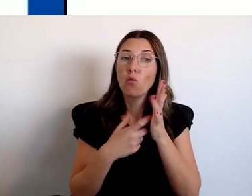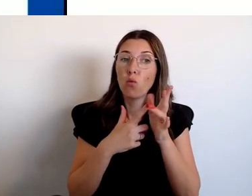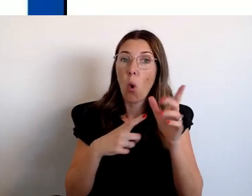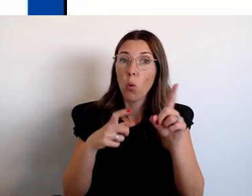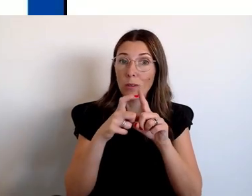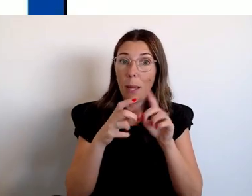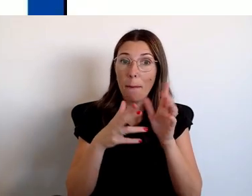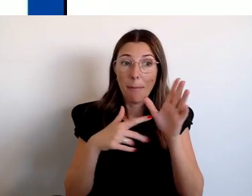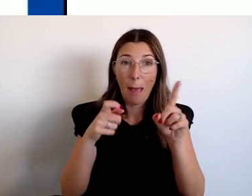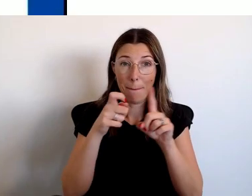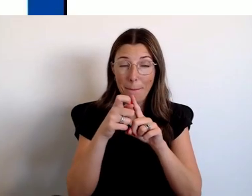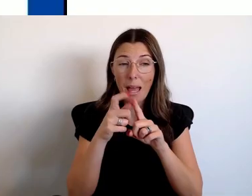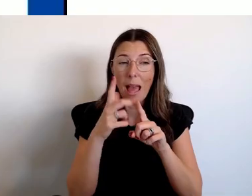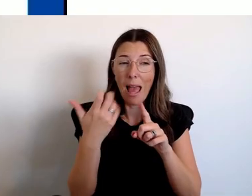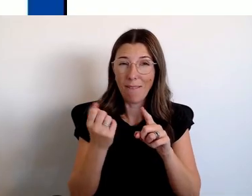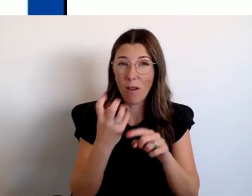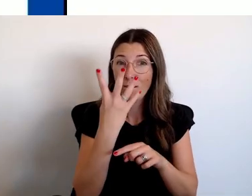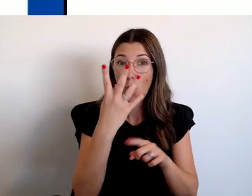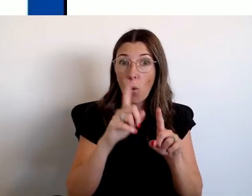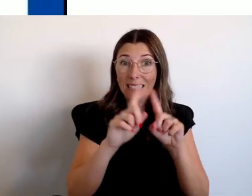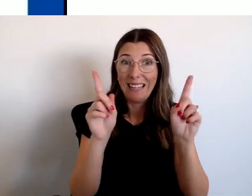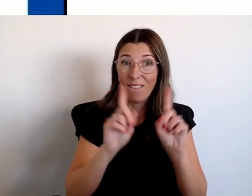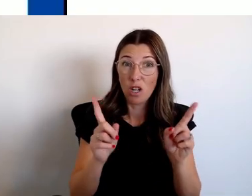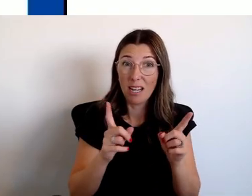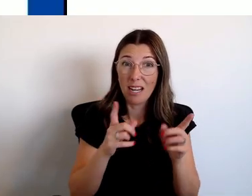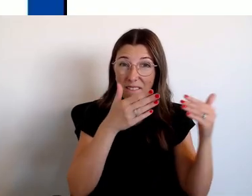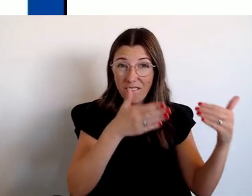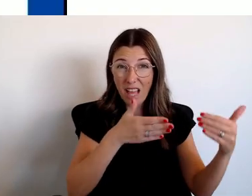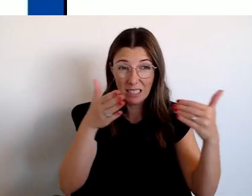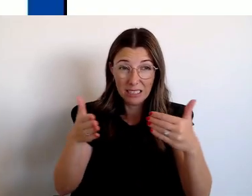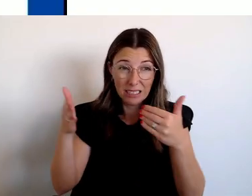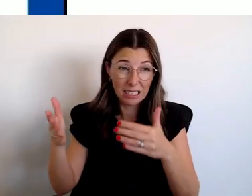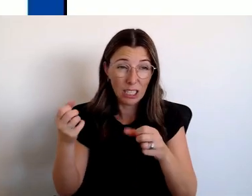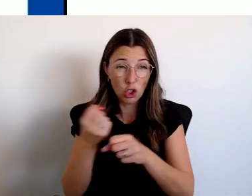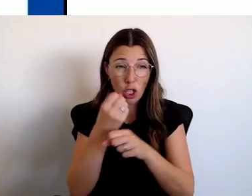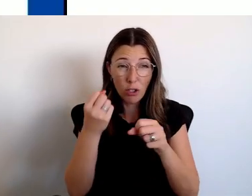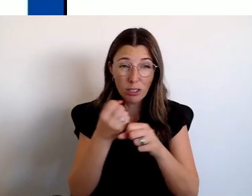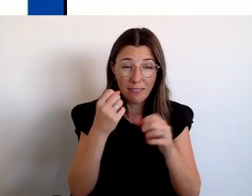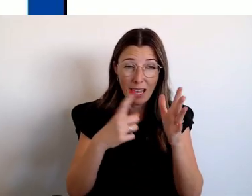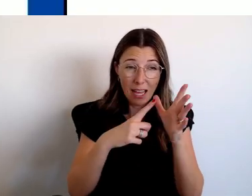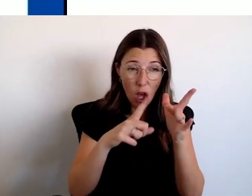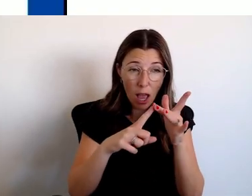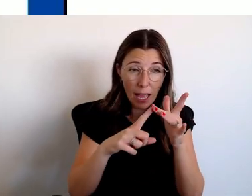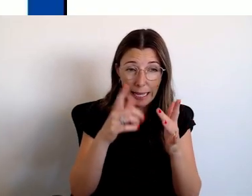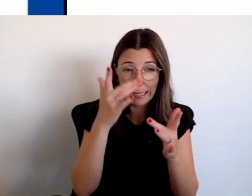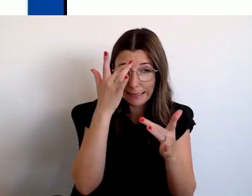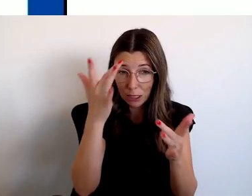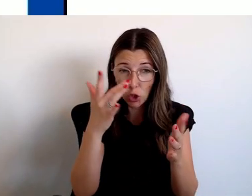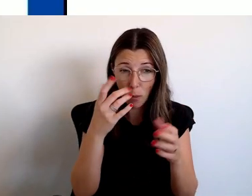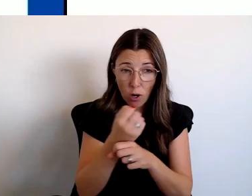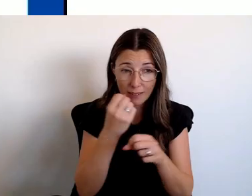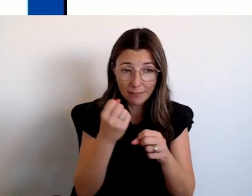through four different phases: generative AI, intelligent productivity, autonomous agents, and custom agents.